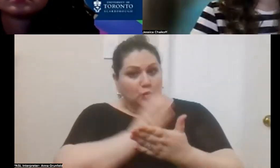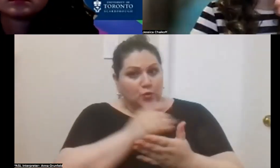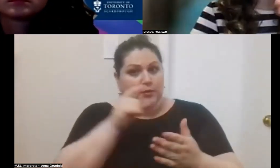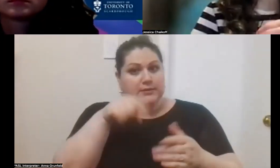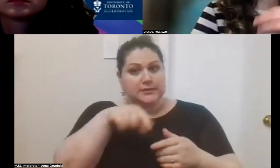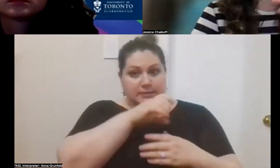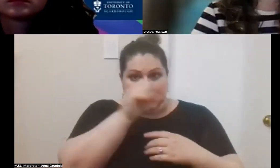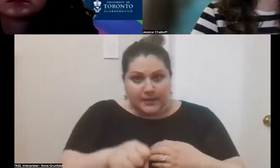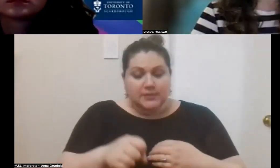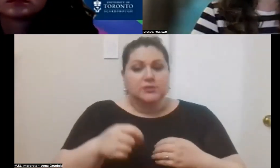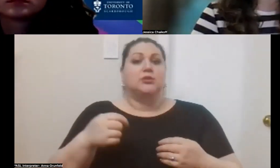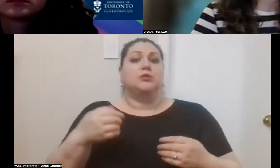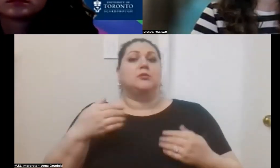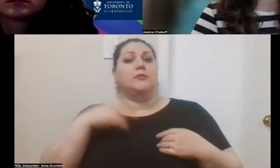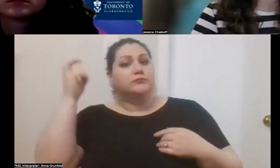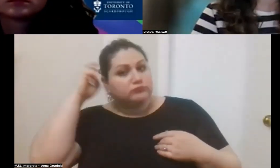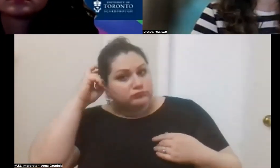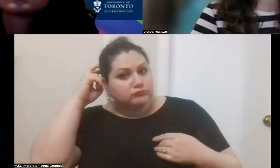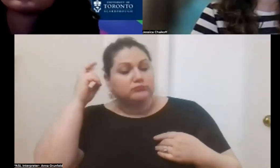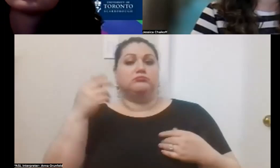And I gave them to sort of a very vague email.